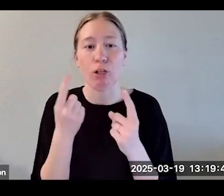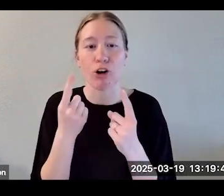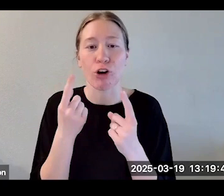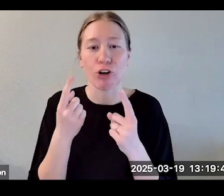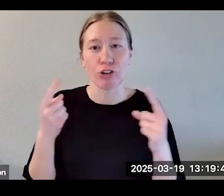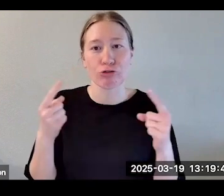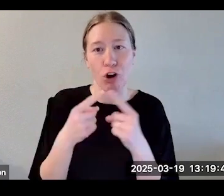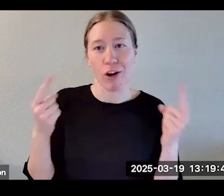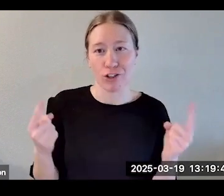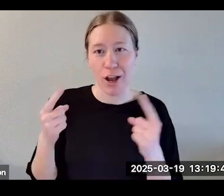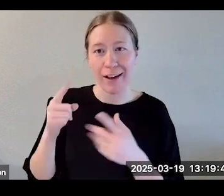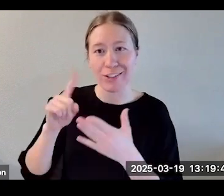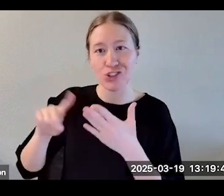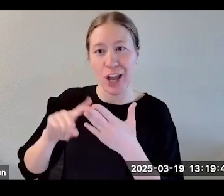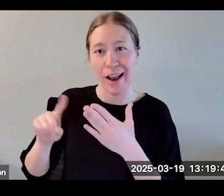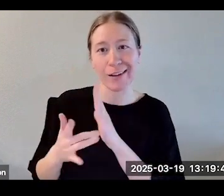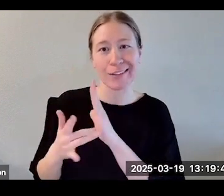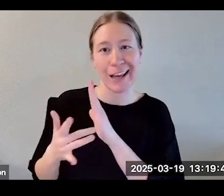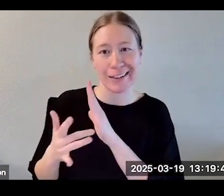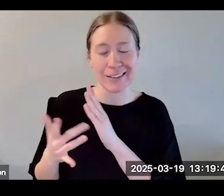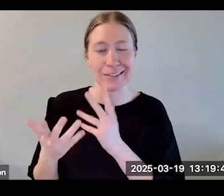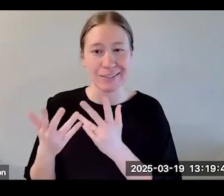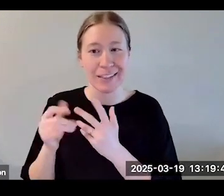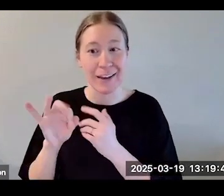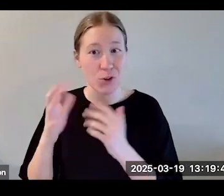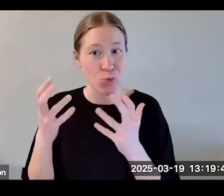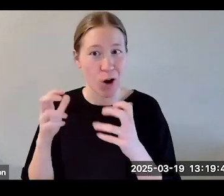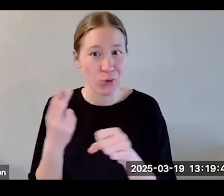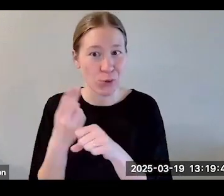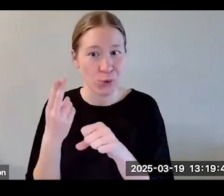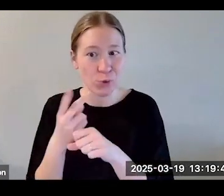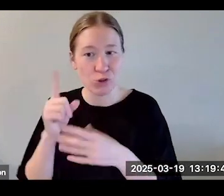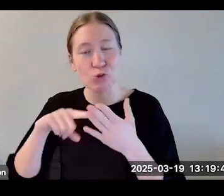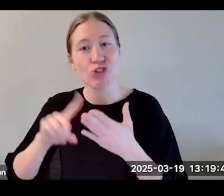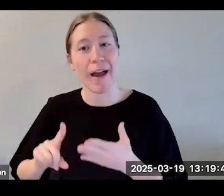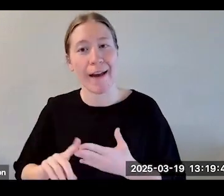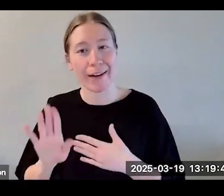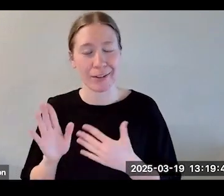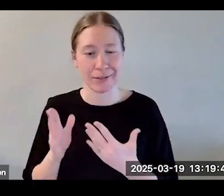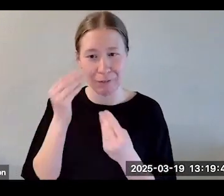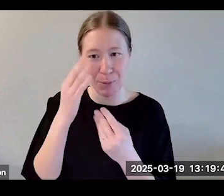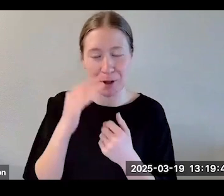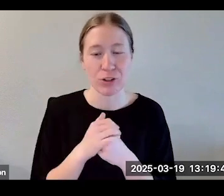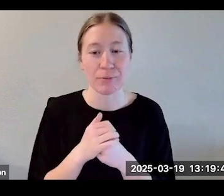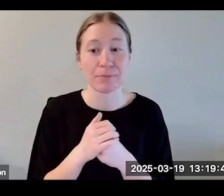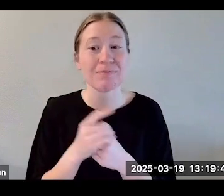One thing I do want to note is that Google, kind of, pre-populates this grid of different color options,